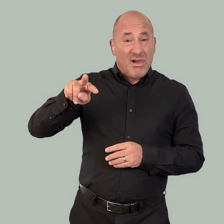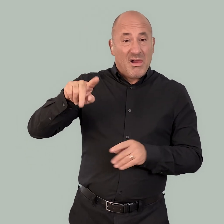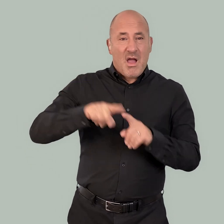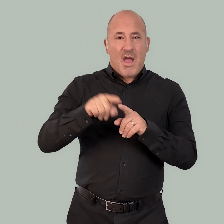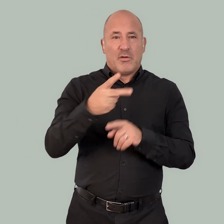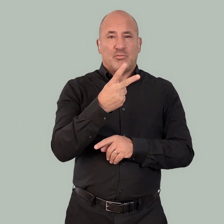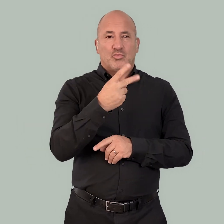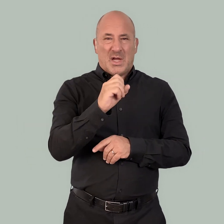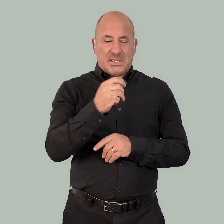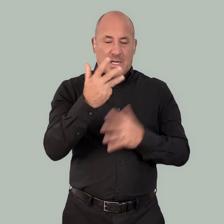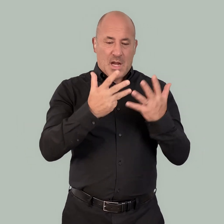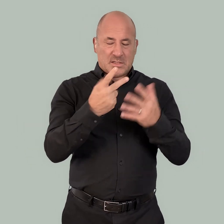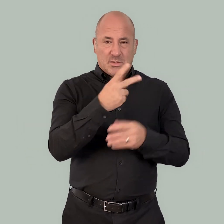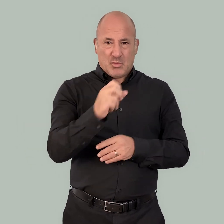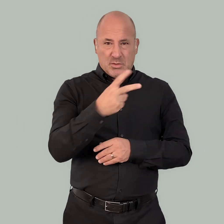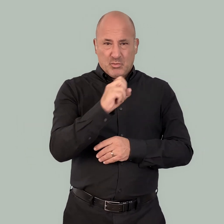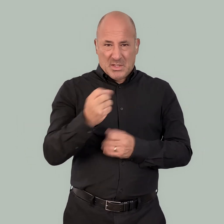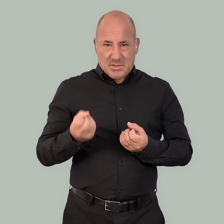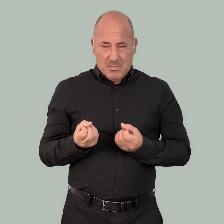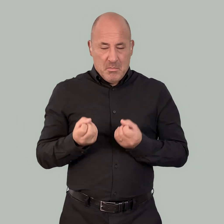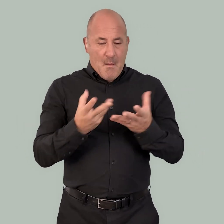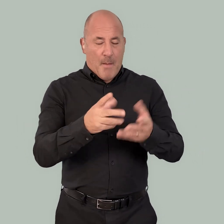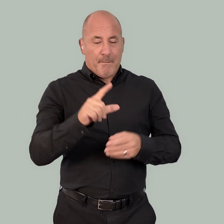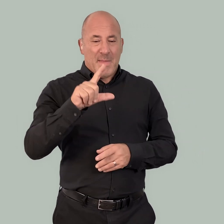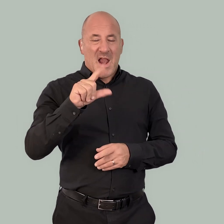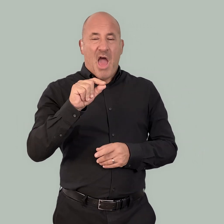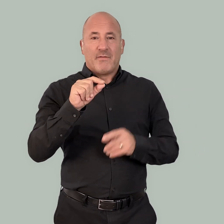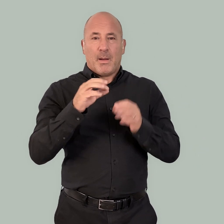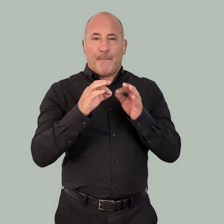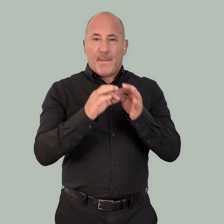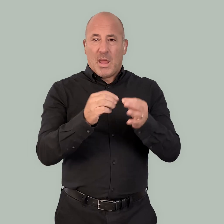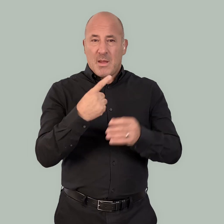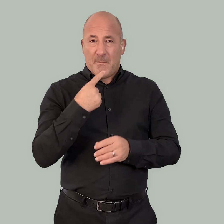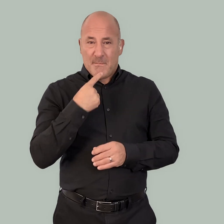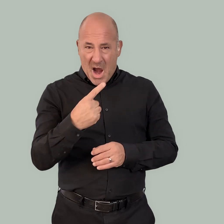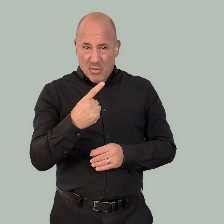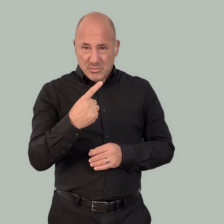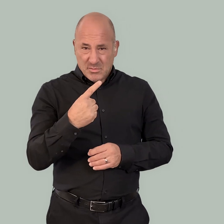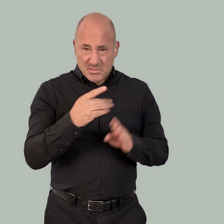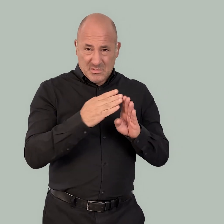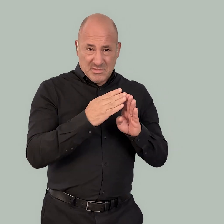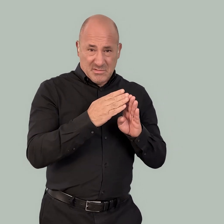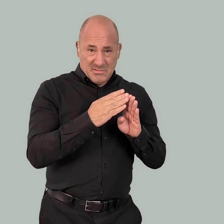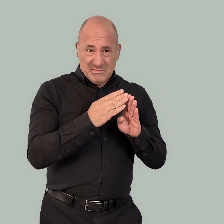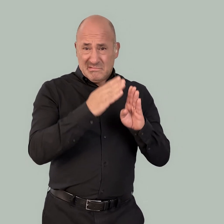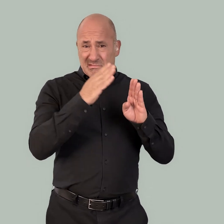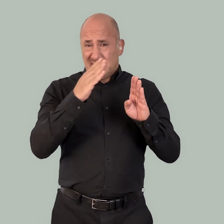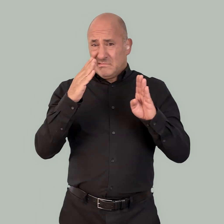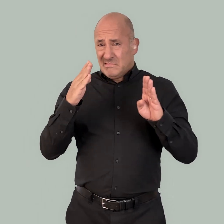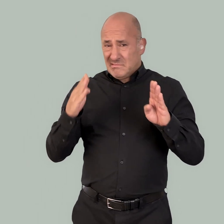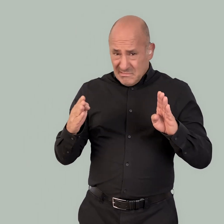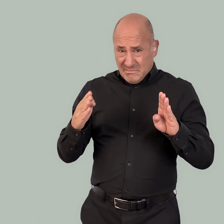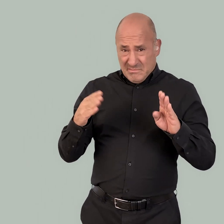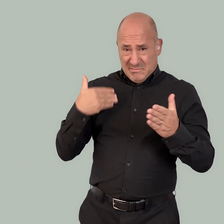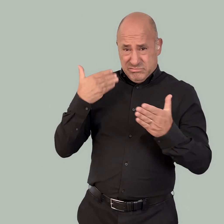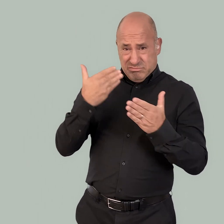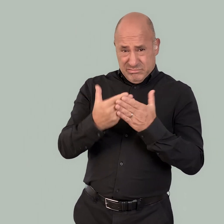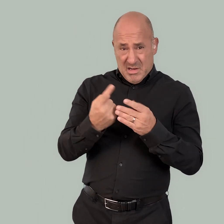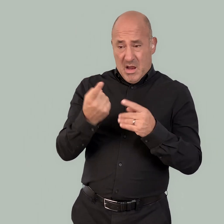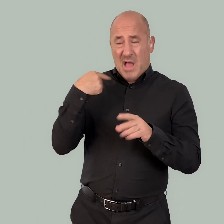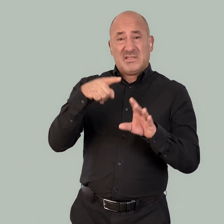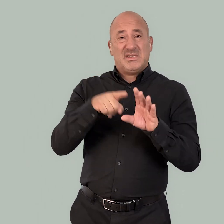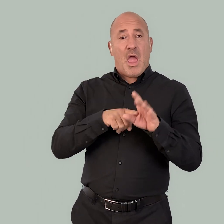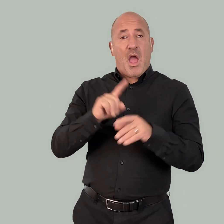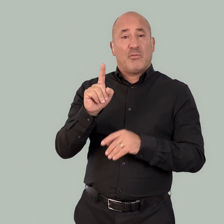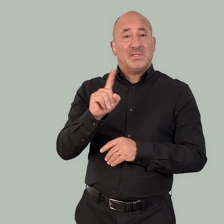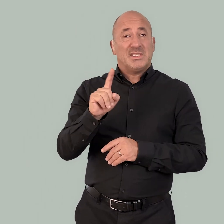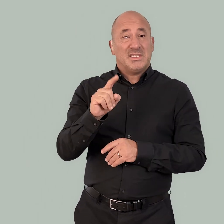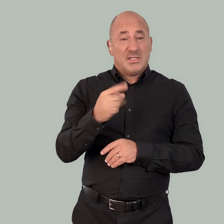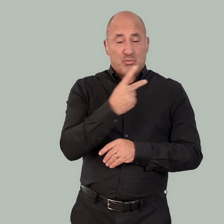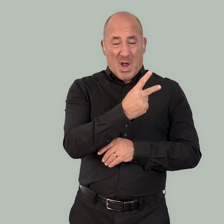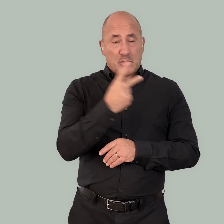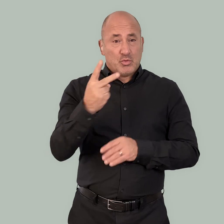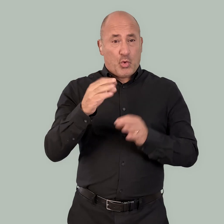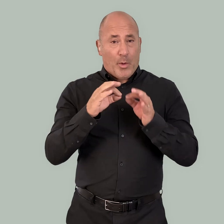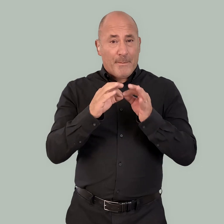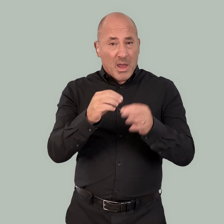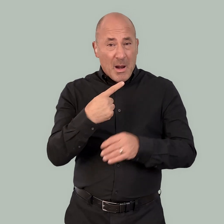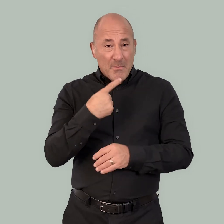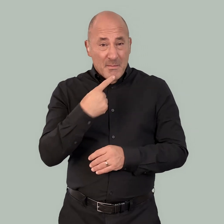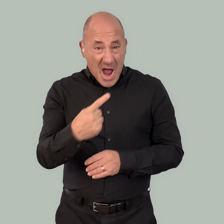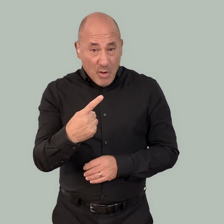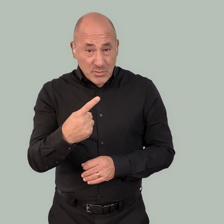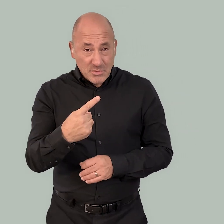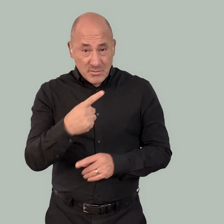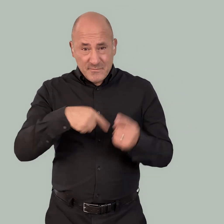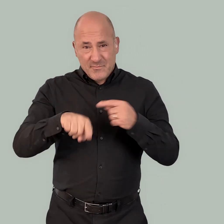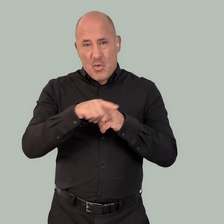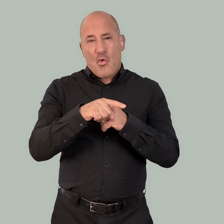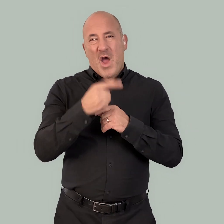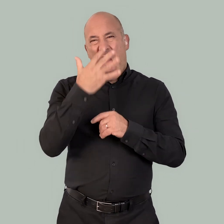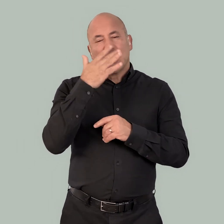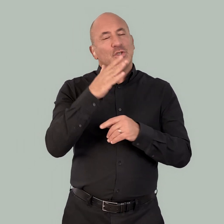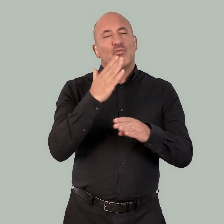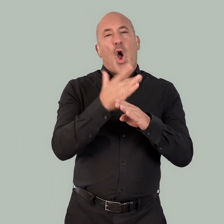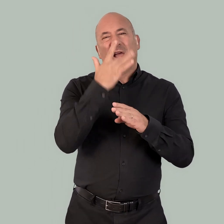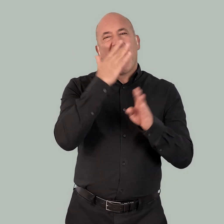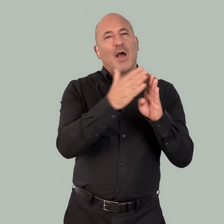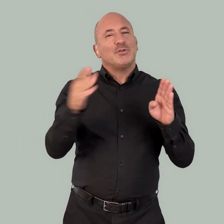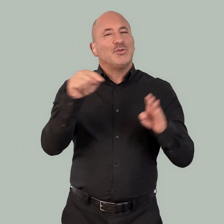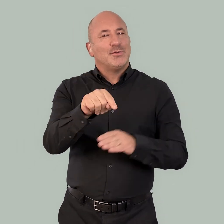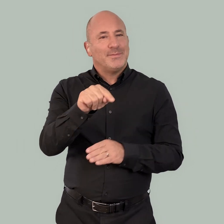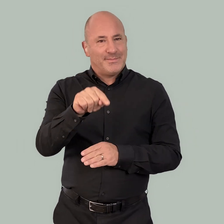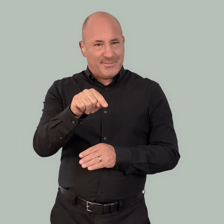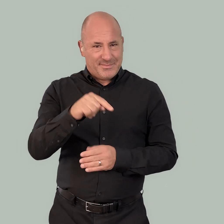from £11 billion in 2019/20 to £22 billion for working-age claimants last year